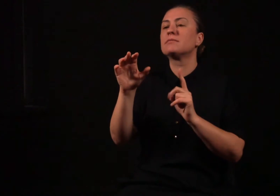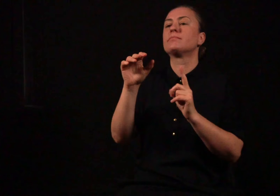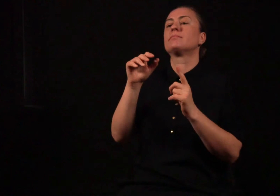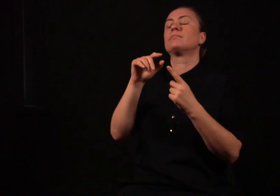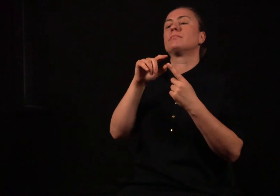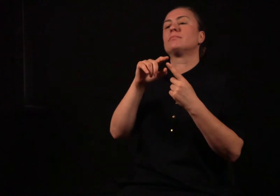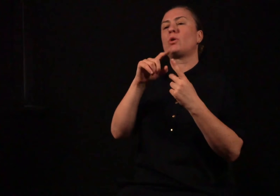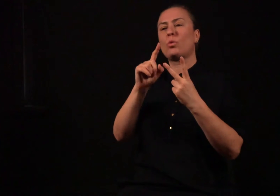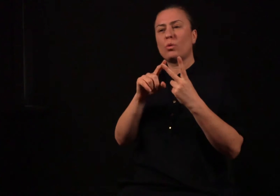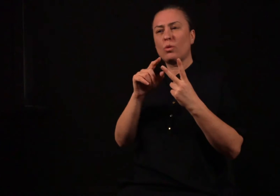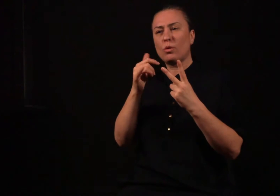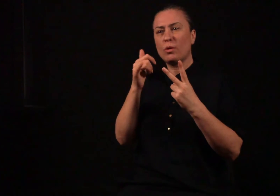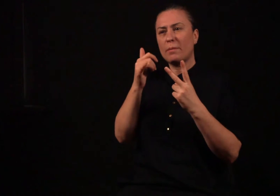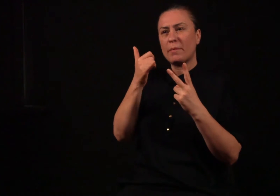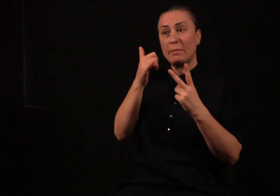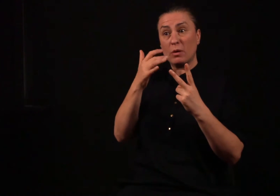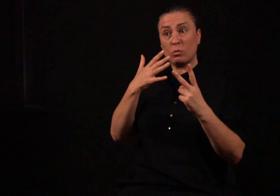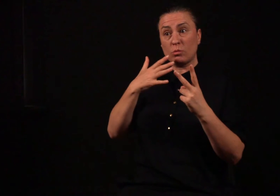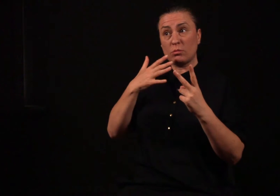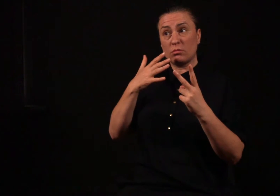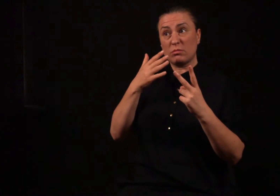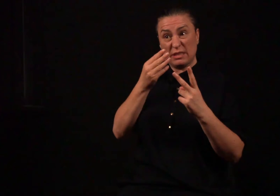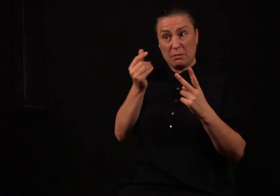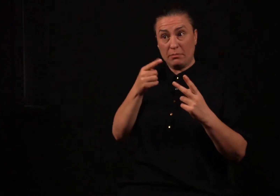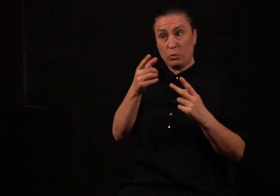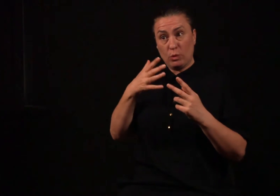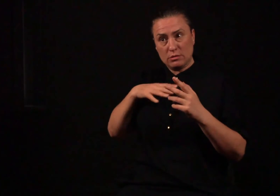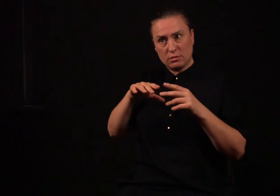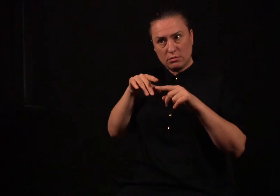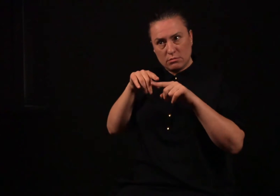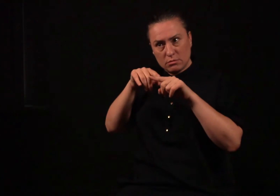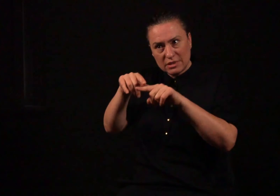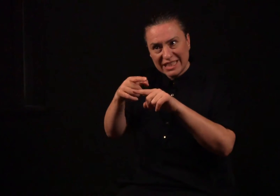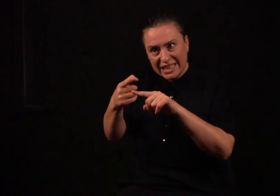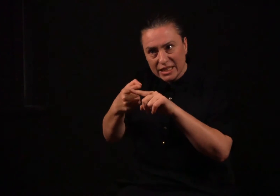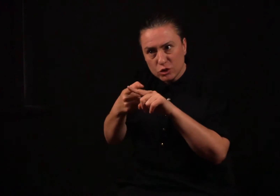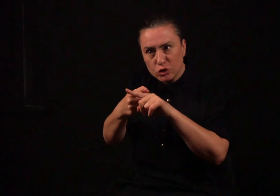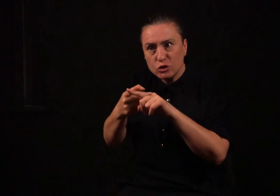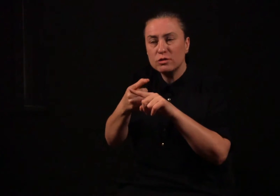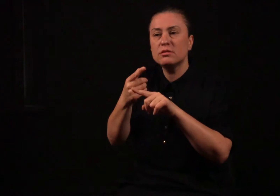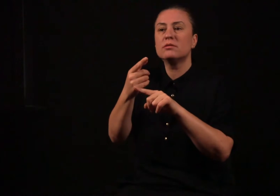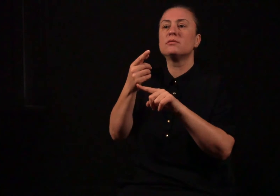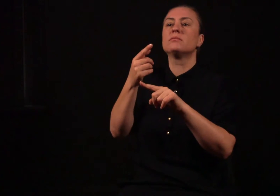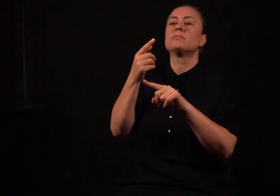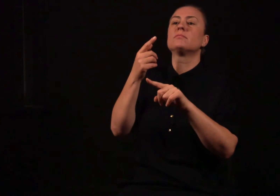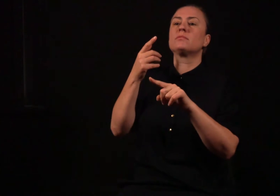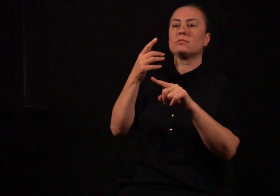and feedback can also look like how deaf people would like to have the information interpreted,